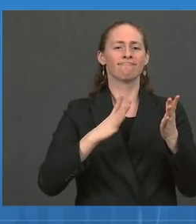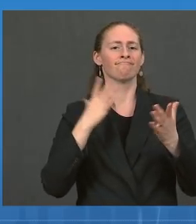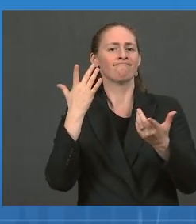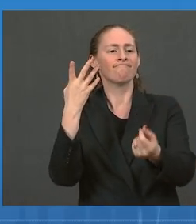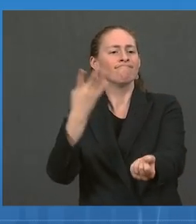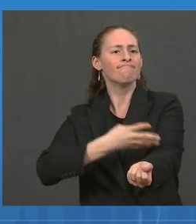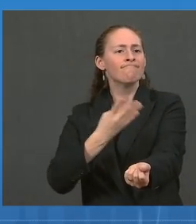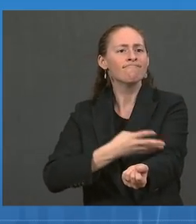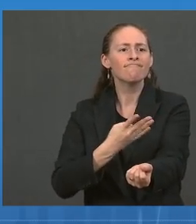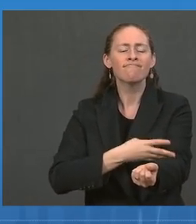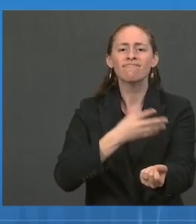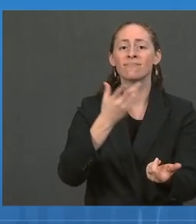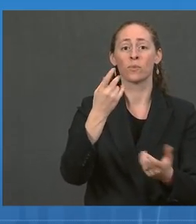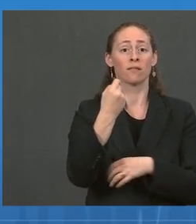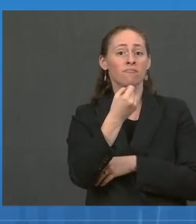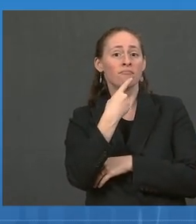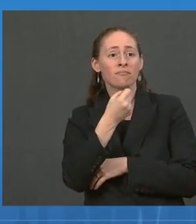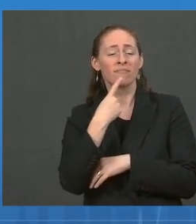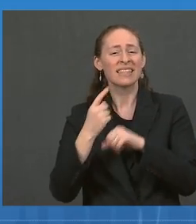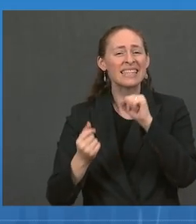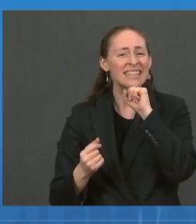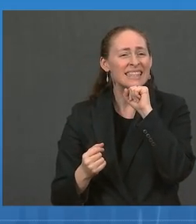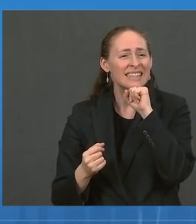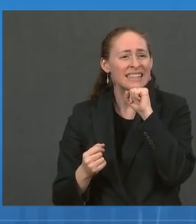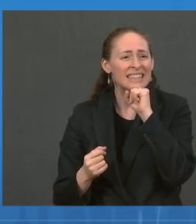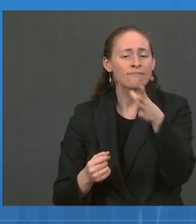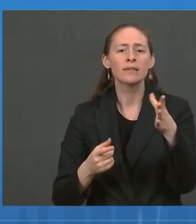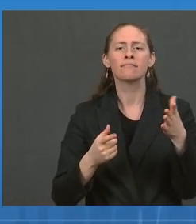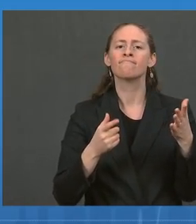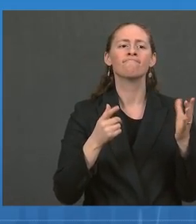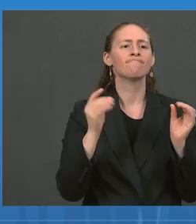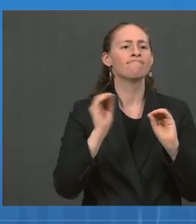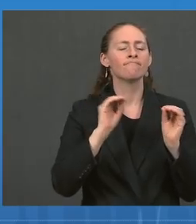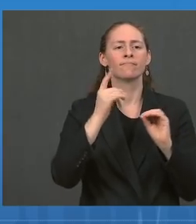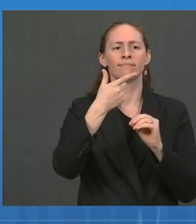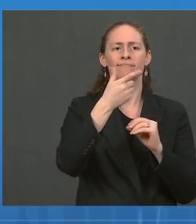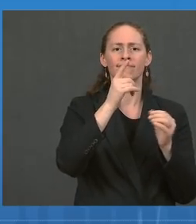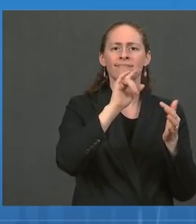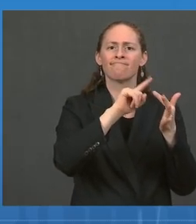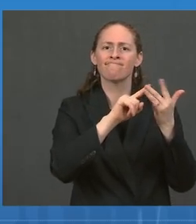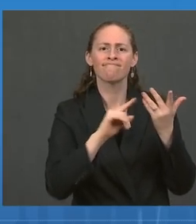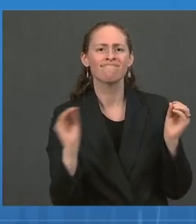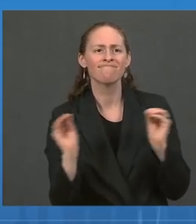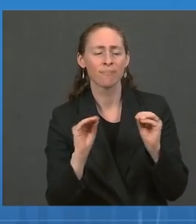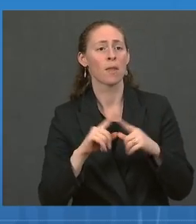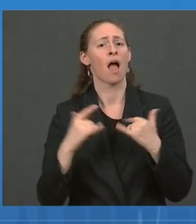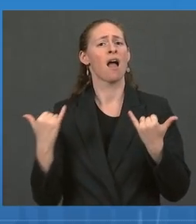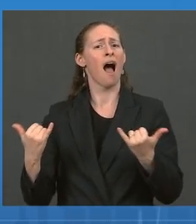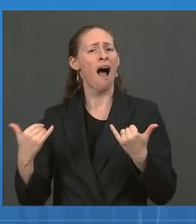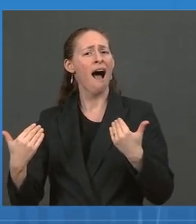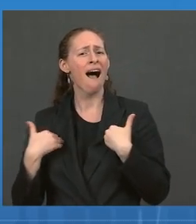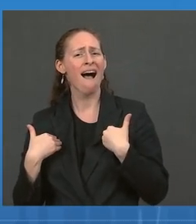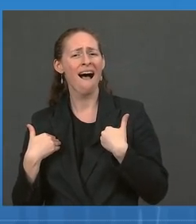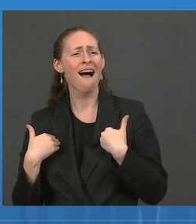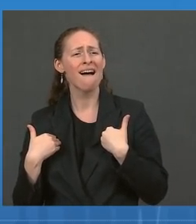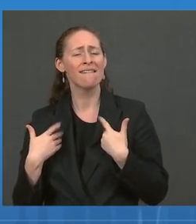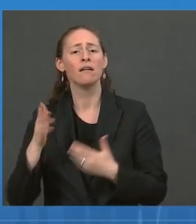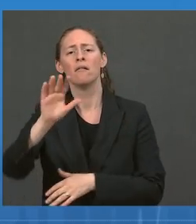They had the same problem with quack and unproven remedies that we have today. But the thing that really stands out in all of this